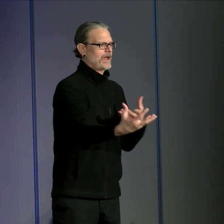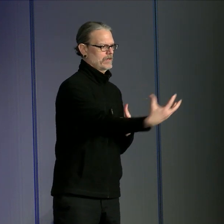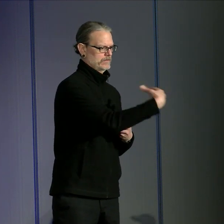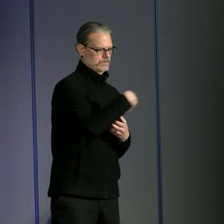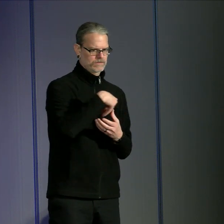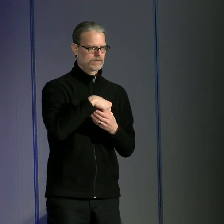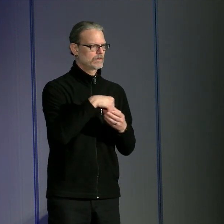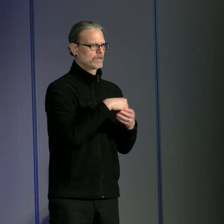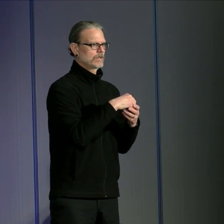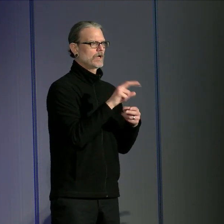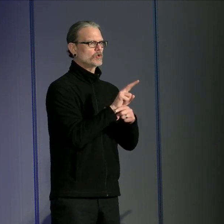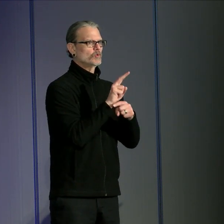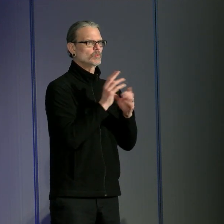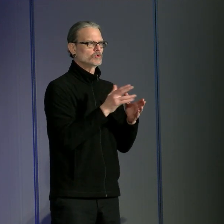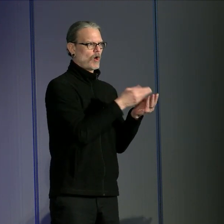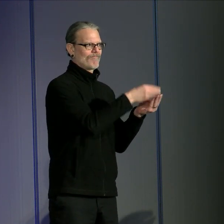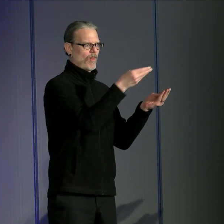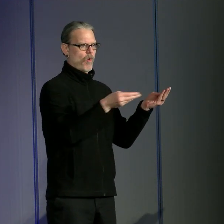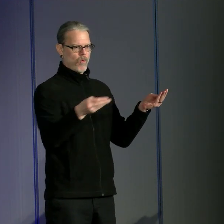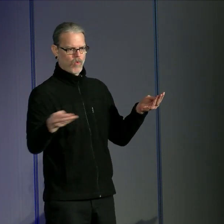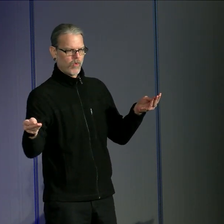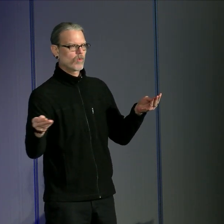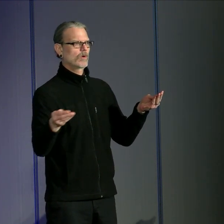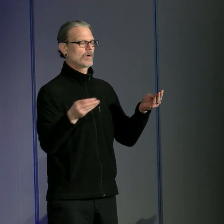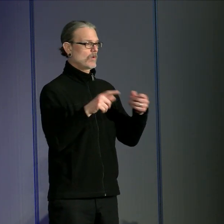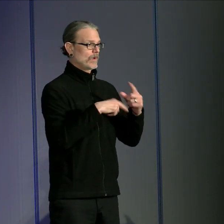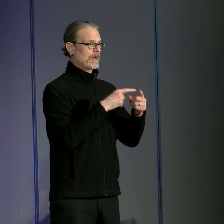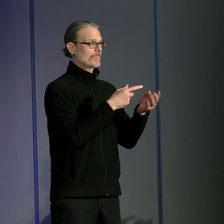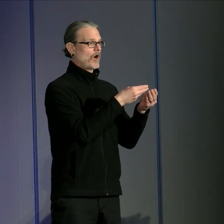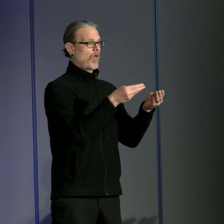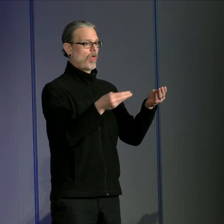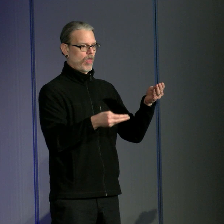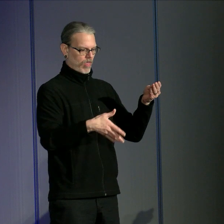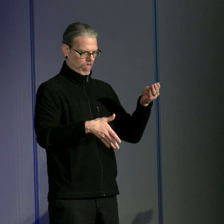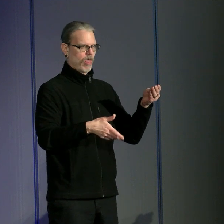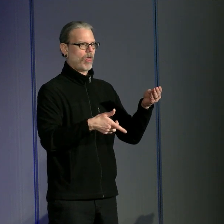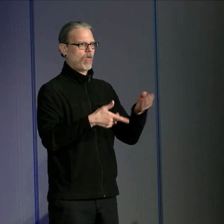And where you had failures, they can see how this affected the user's journey.